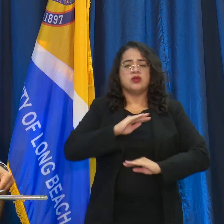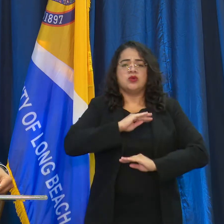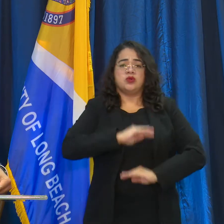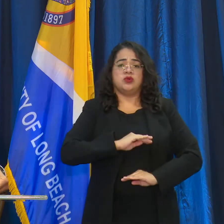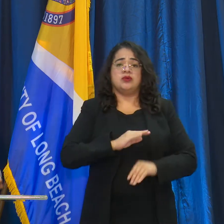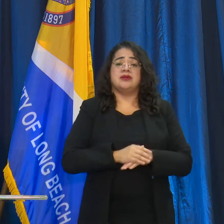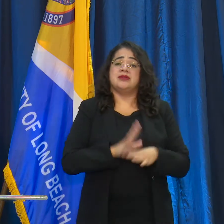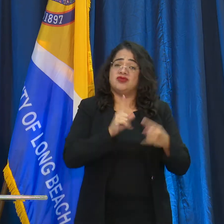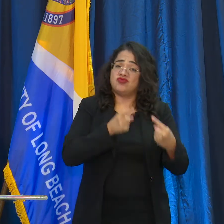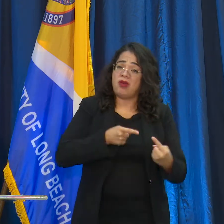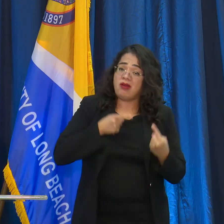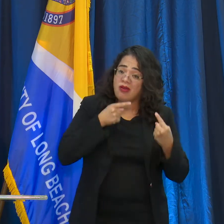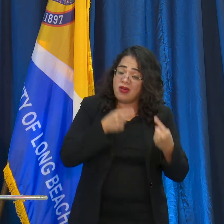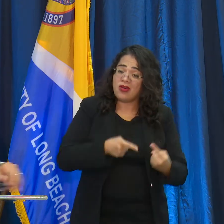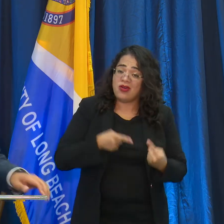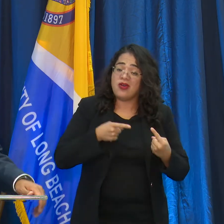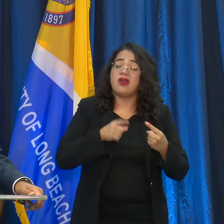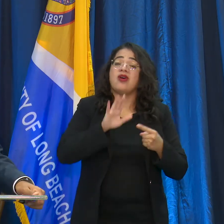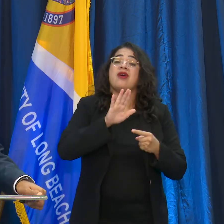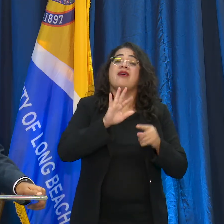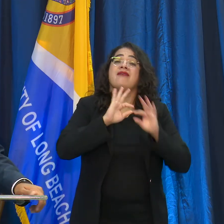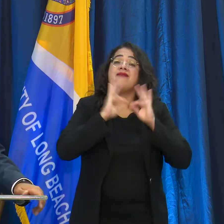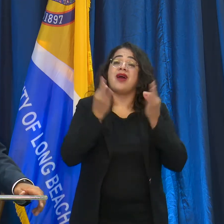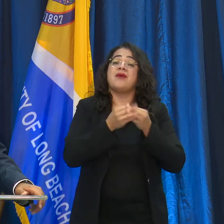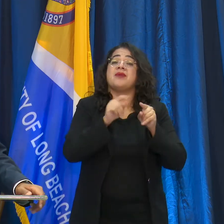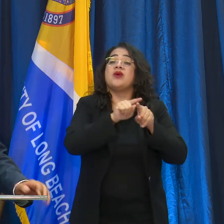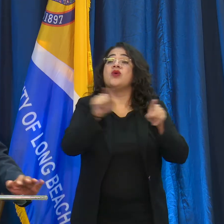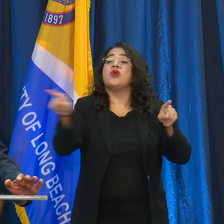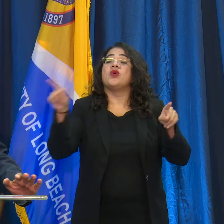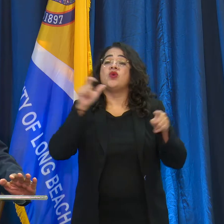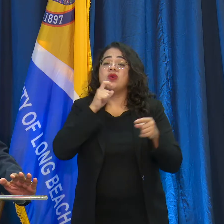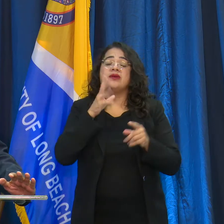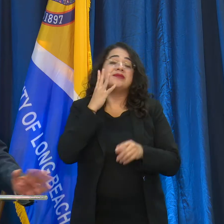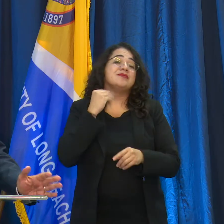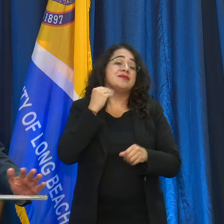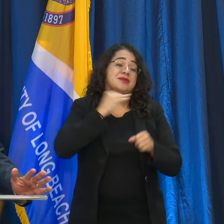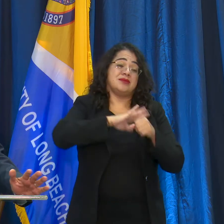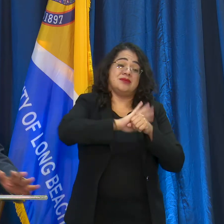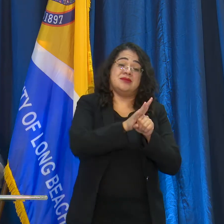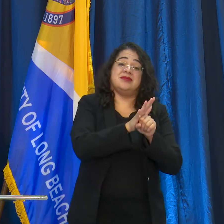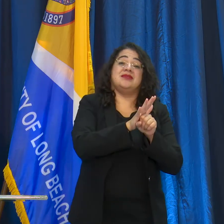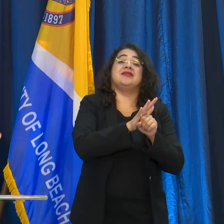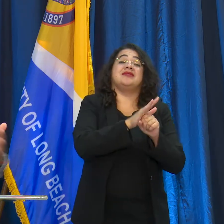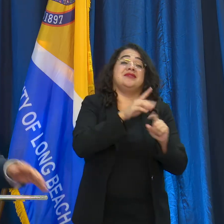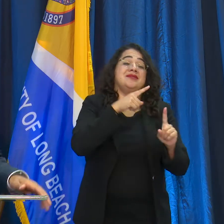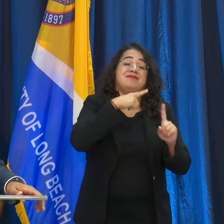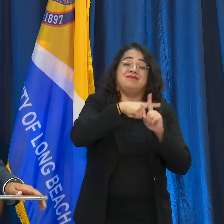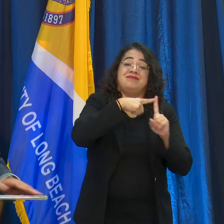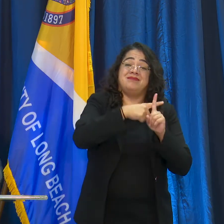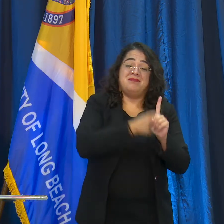anyone in our city to have to go through the same experience. Being at this moment where we're taking this seriously, we have to remind